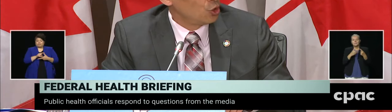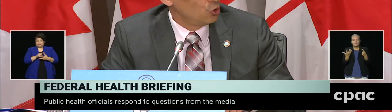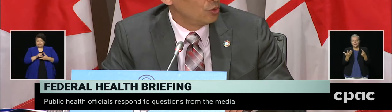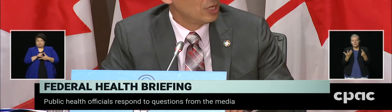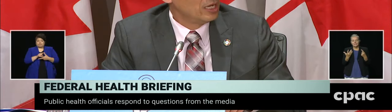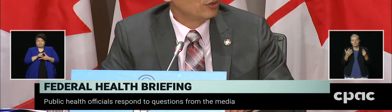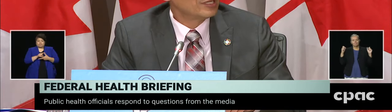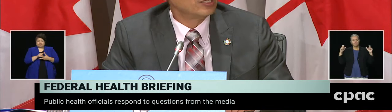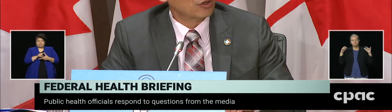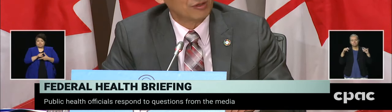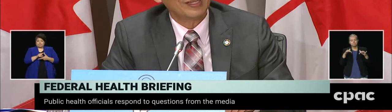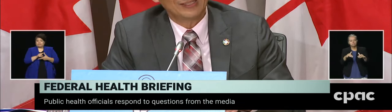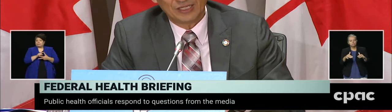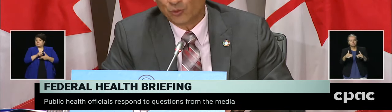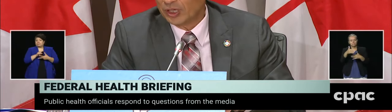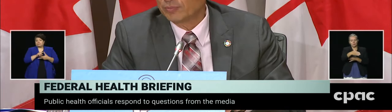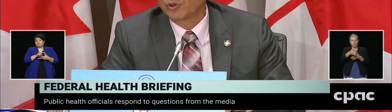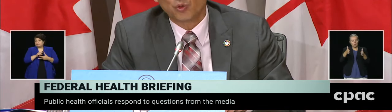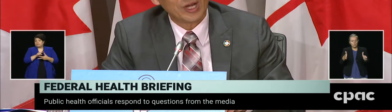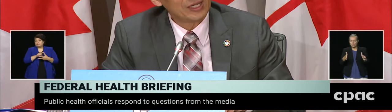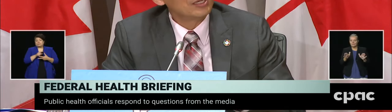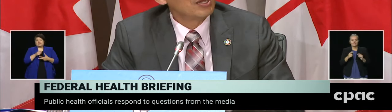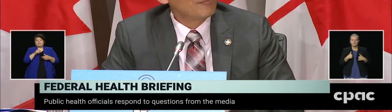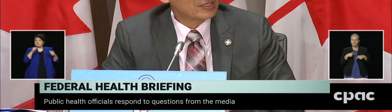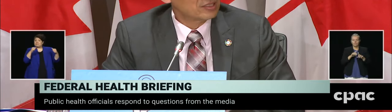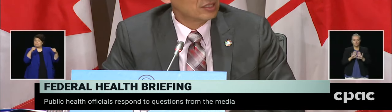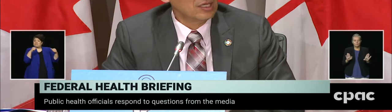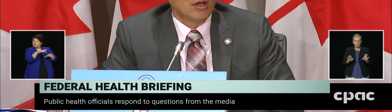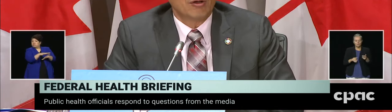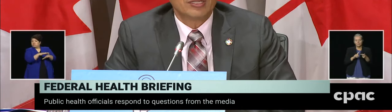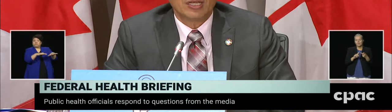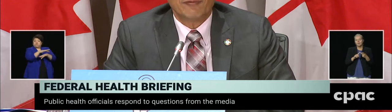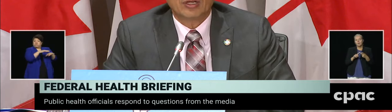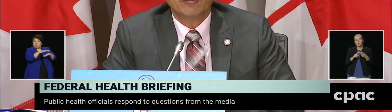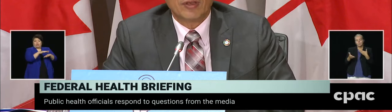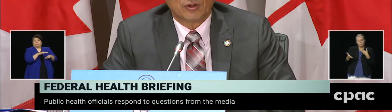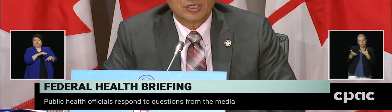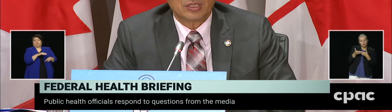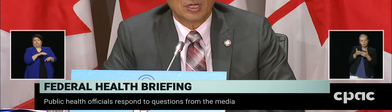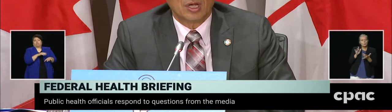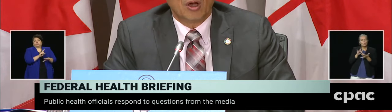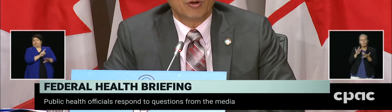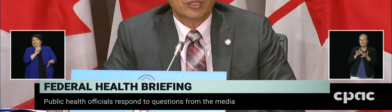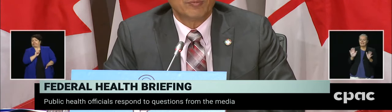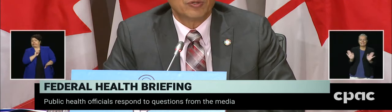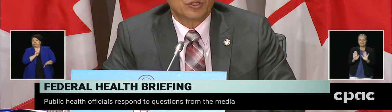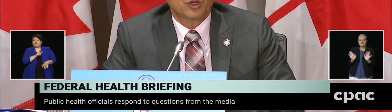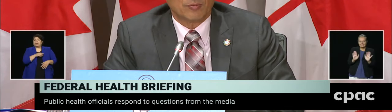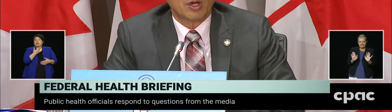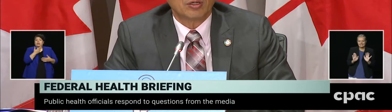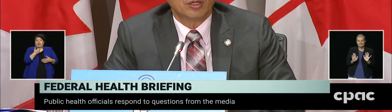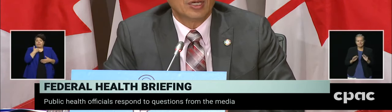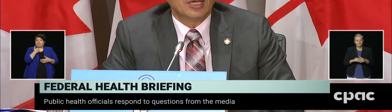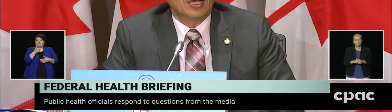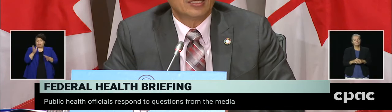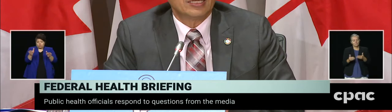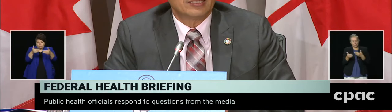FRENCH, I THINK THEY TALK ABOUT